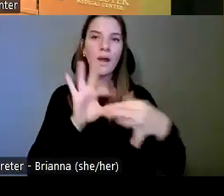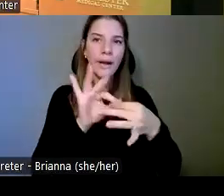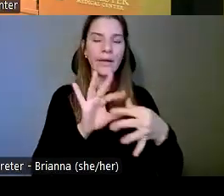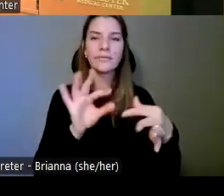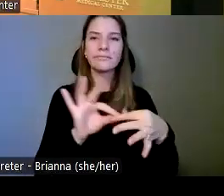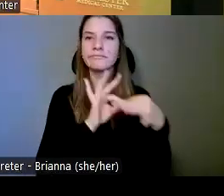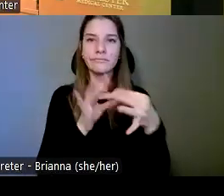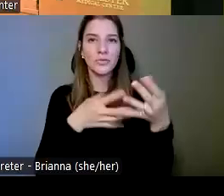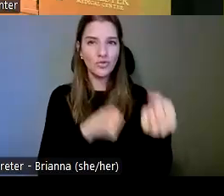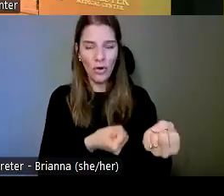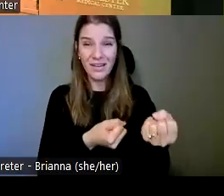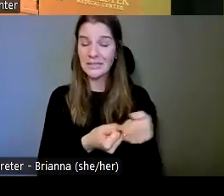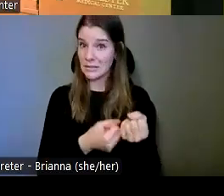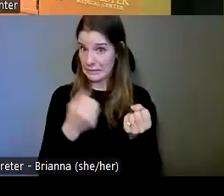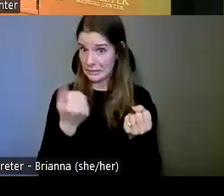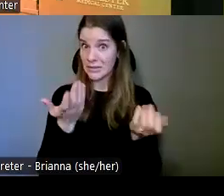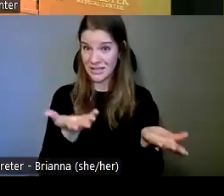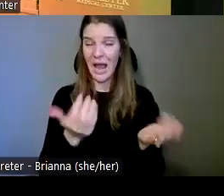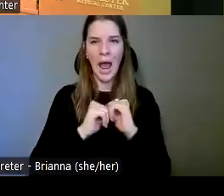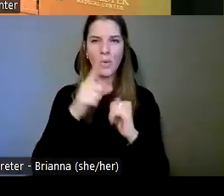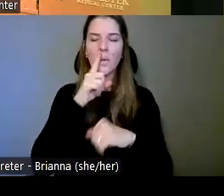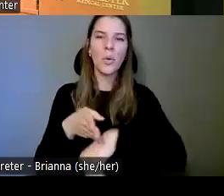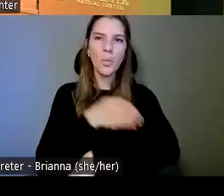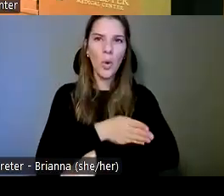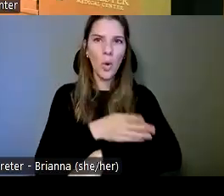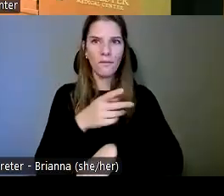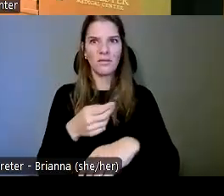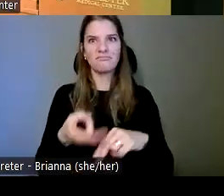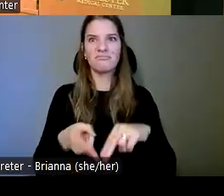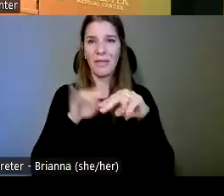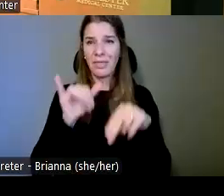what can you do to improve or strengthen that and are we going to debate politics to strengthen